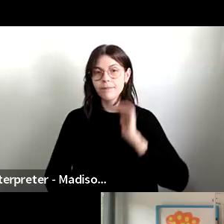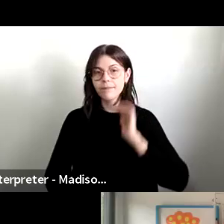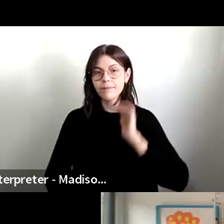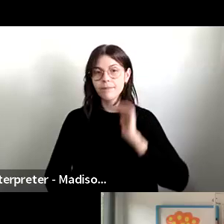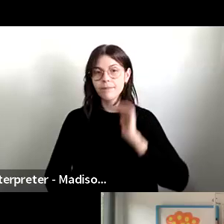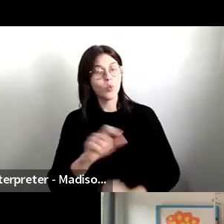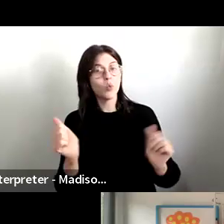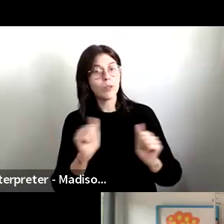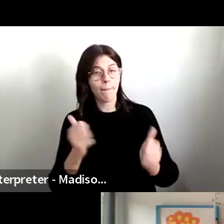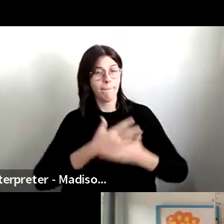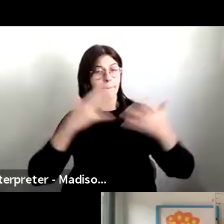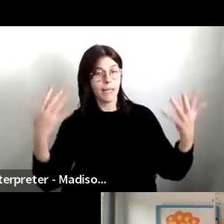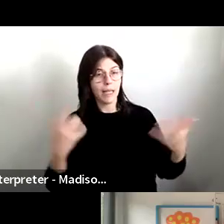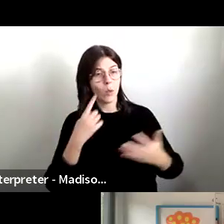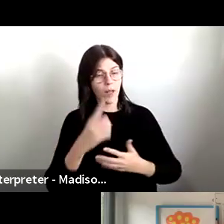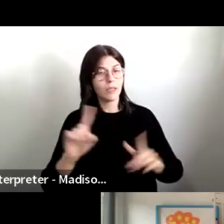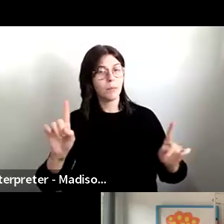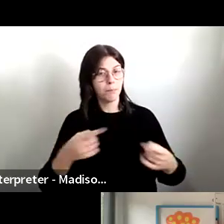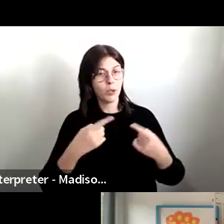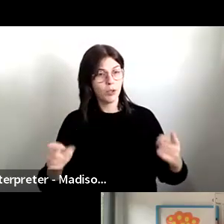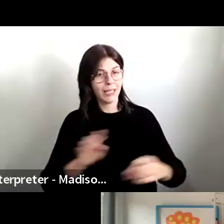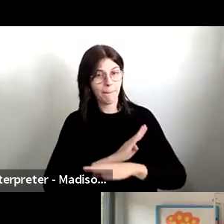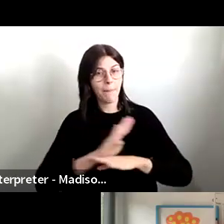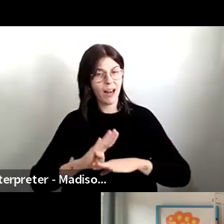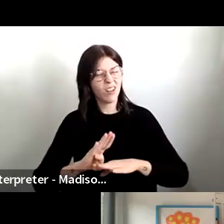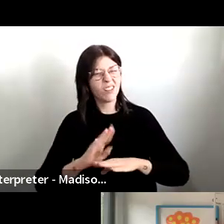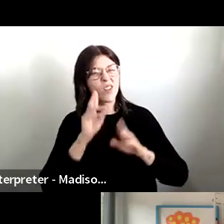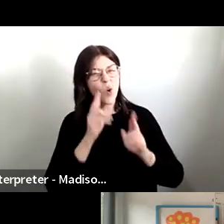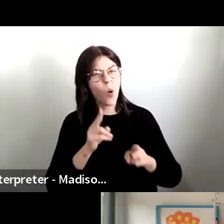I think. The music panel has a lot of applications.